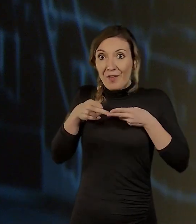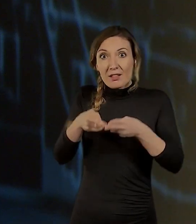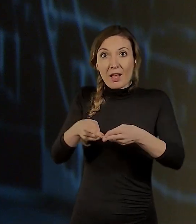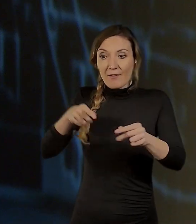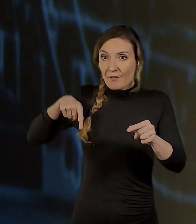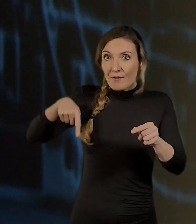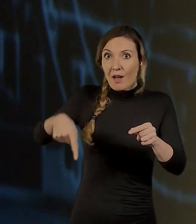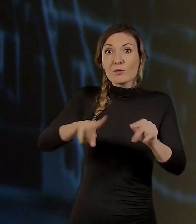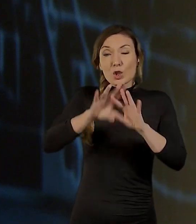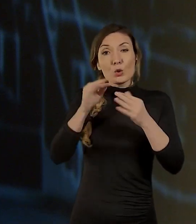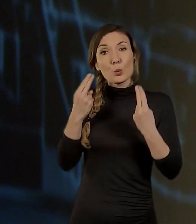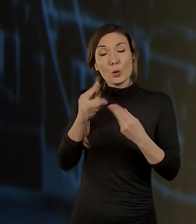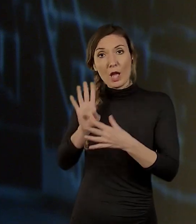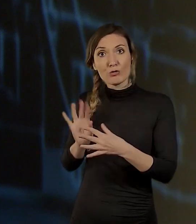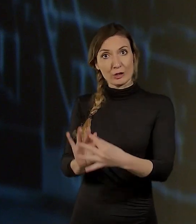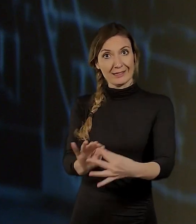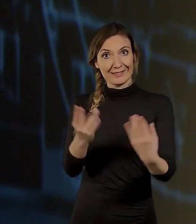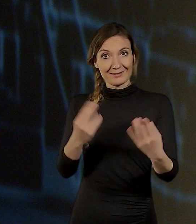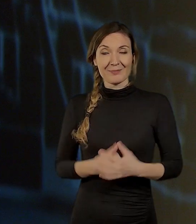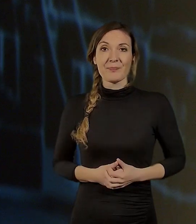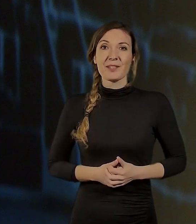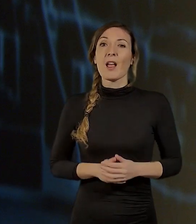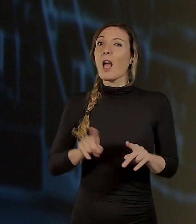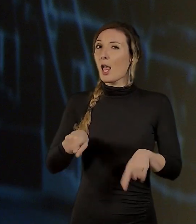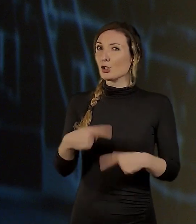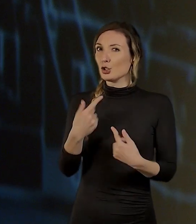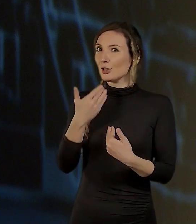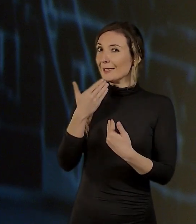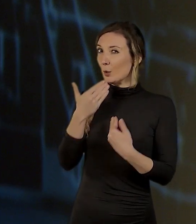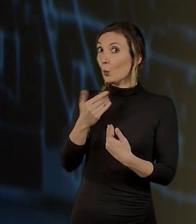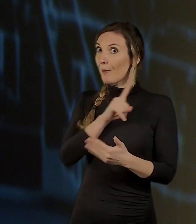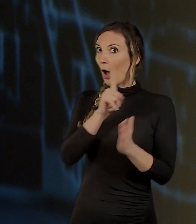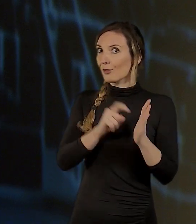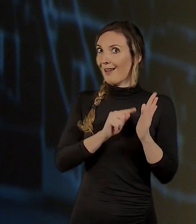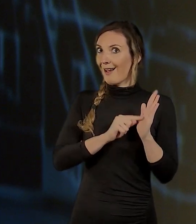We even had this project as an example of participation in some lectures here.